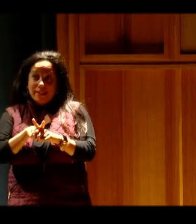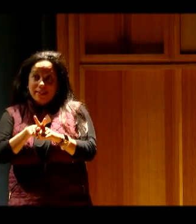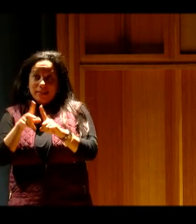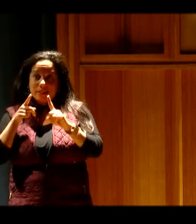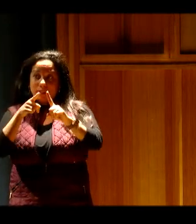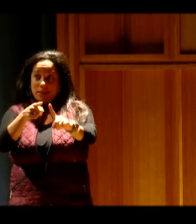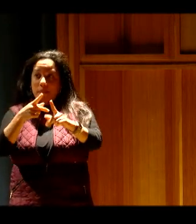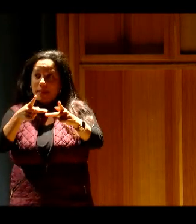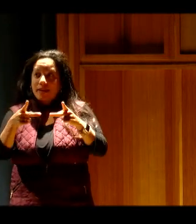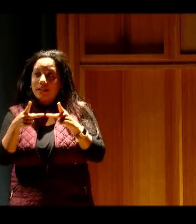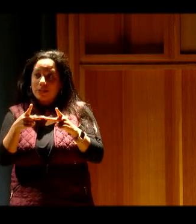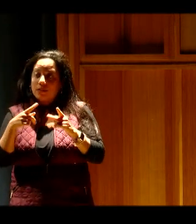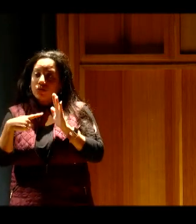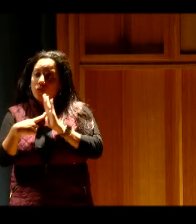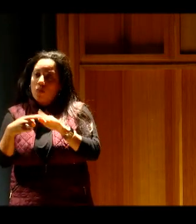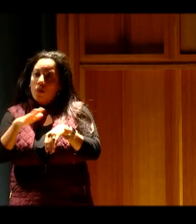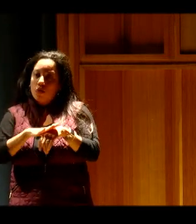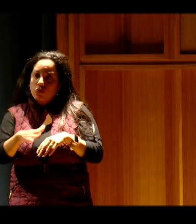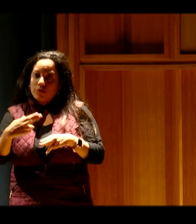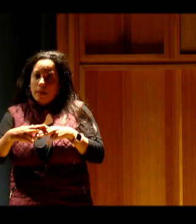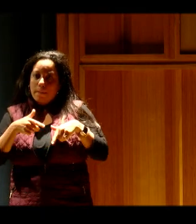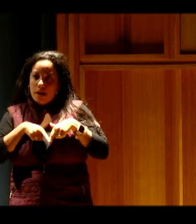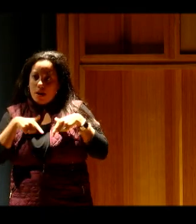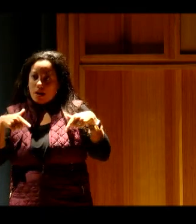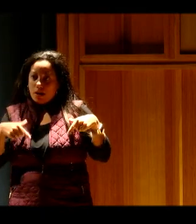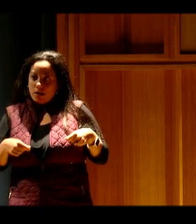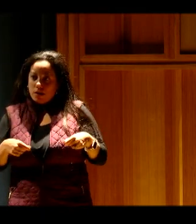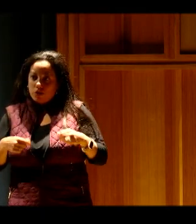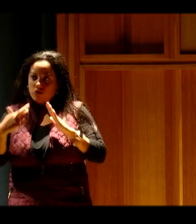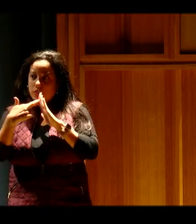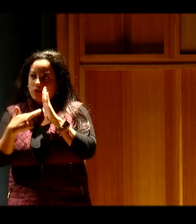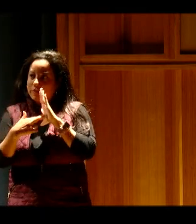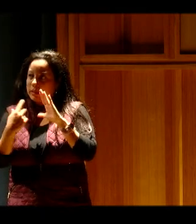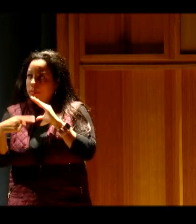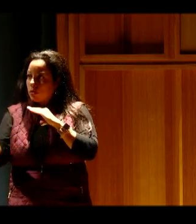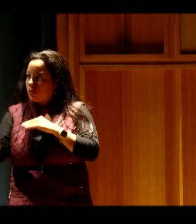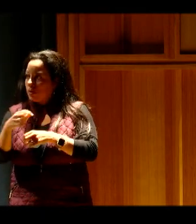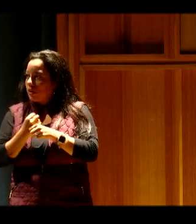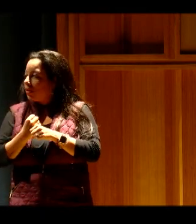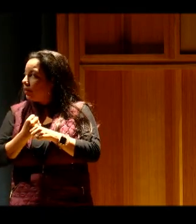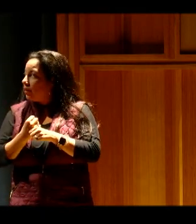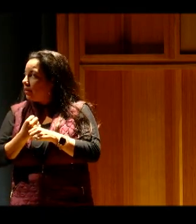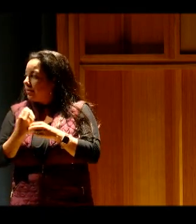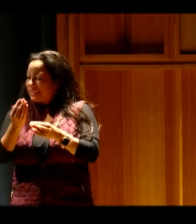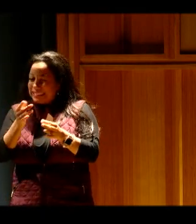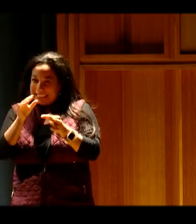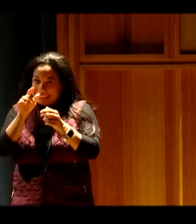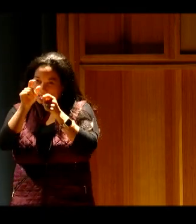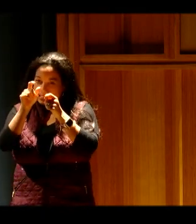It's indicated on your name badge the registration email that you receive gave you specialized information about